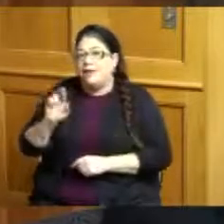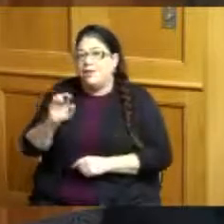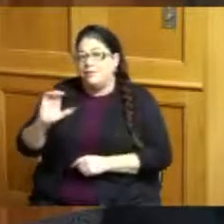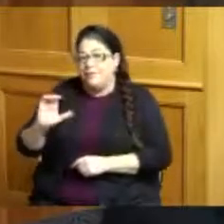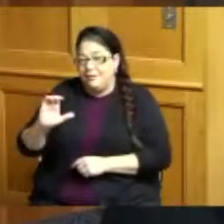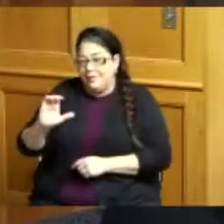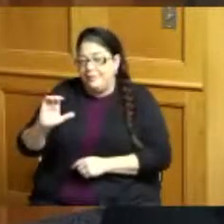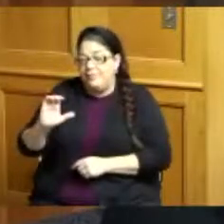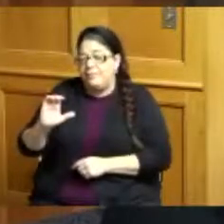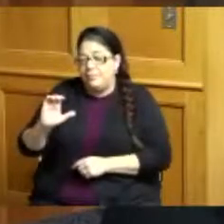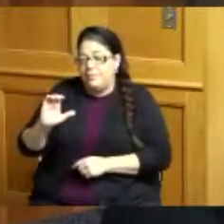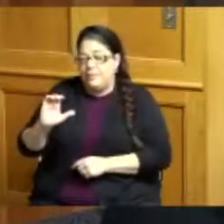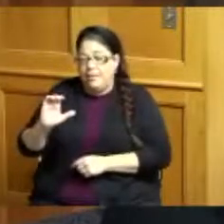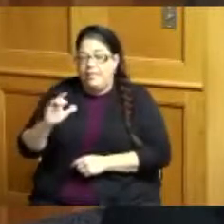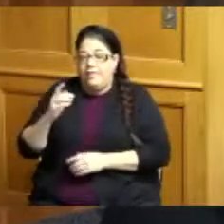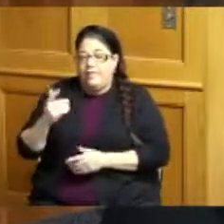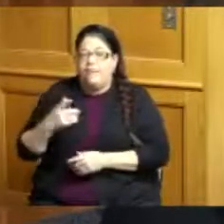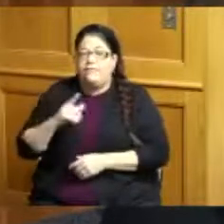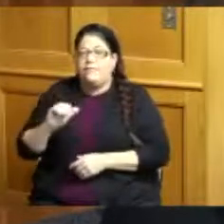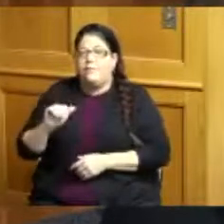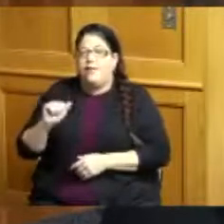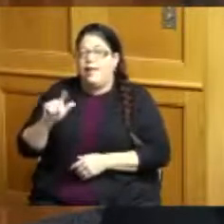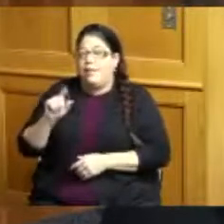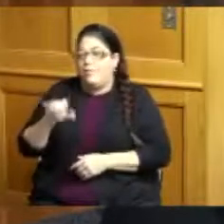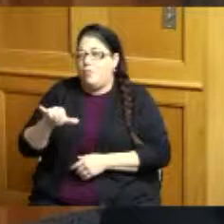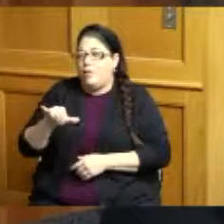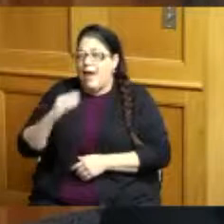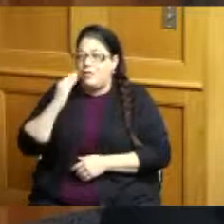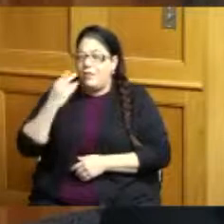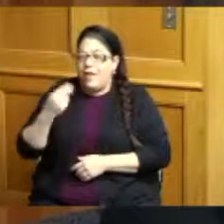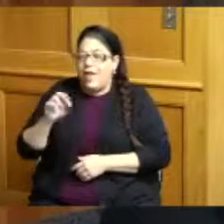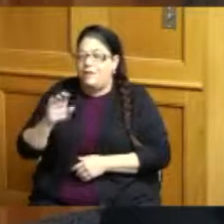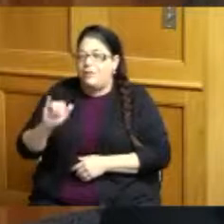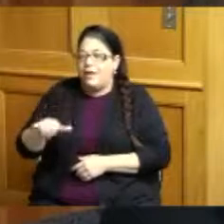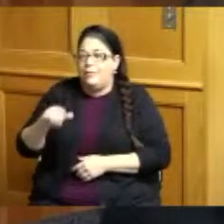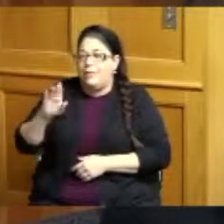and we had a presentation from Alloy I know Harry Blanton's in the room related to those